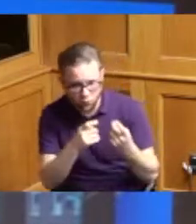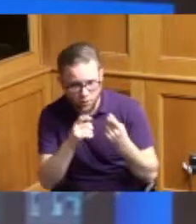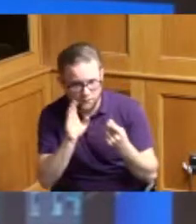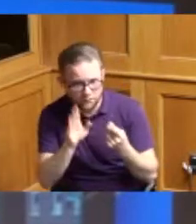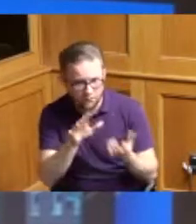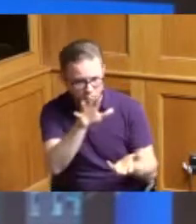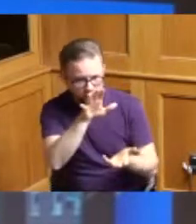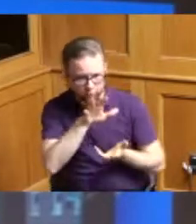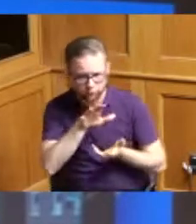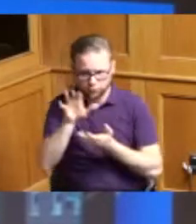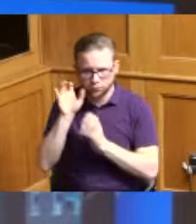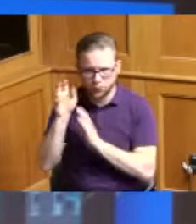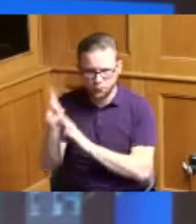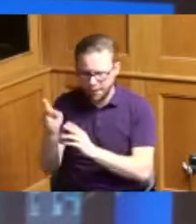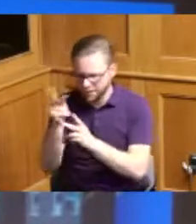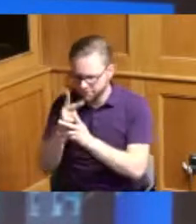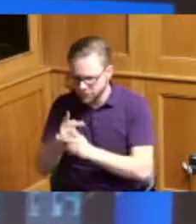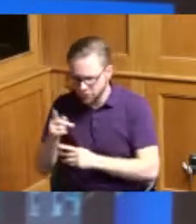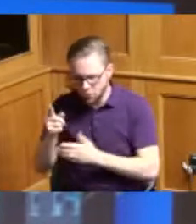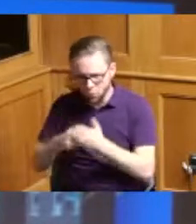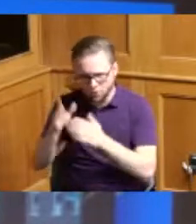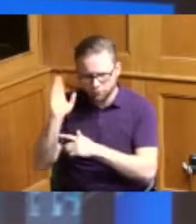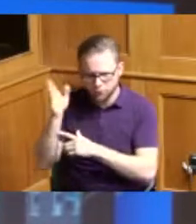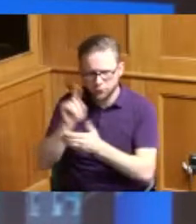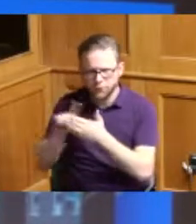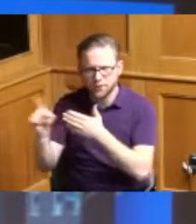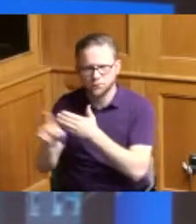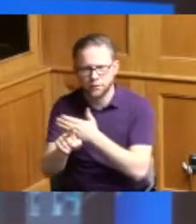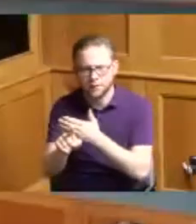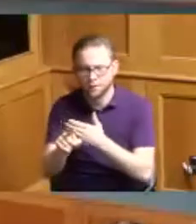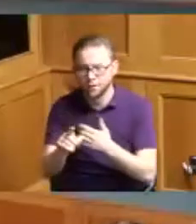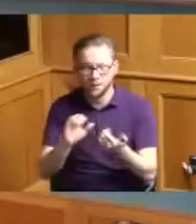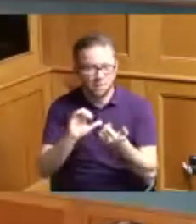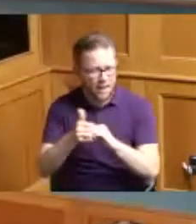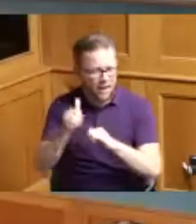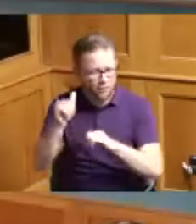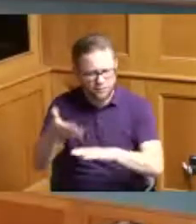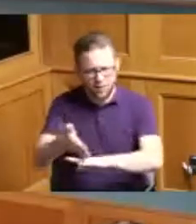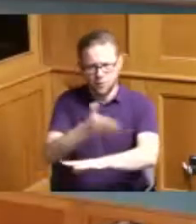about coming back and talking about like how how does this improve equity talk about that issue